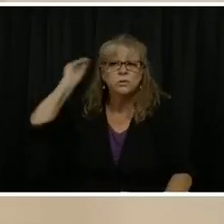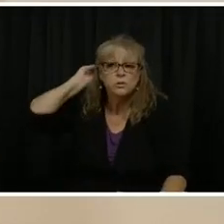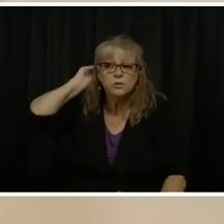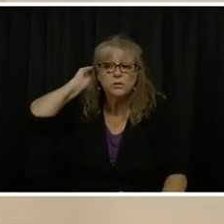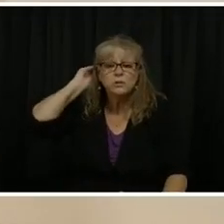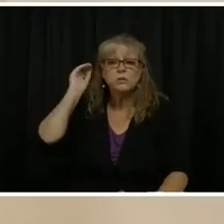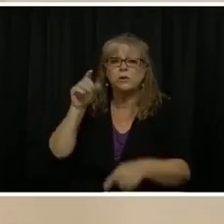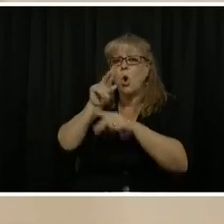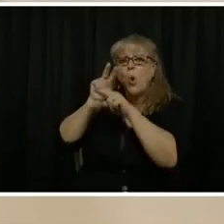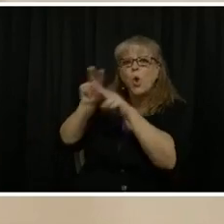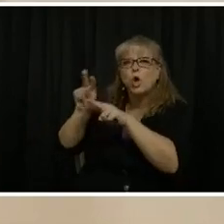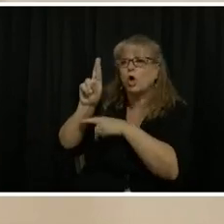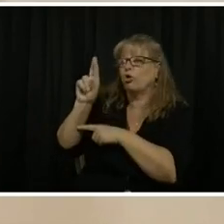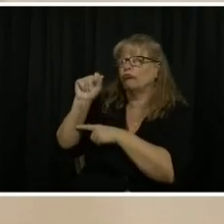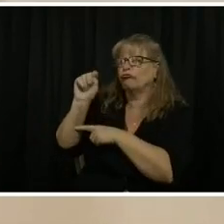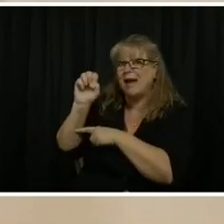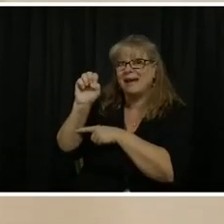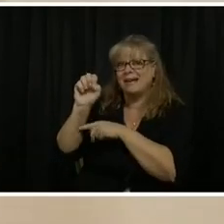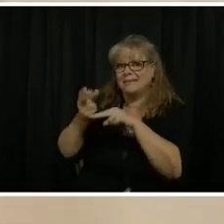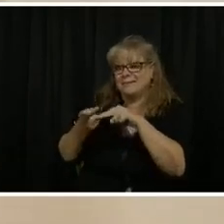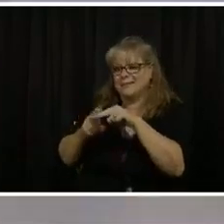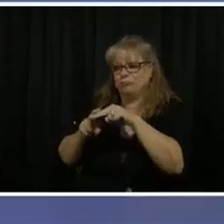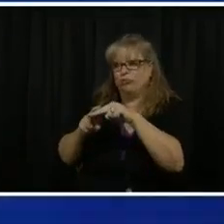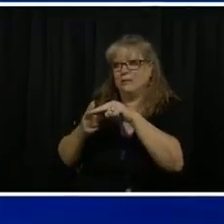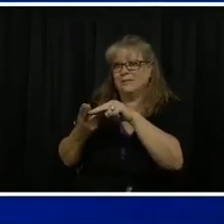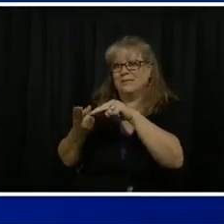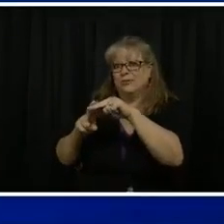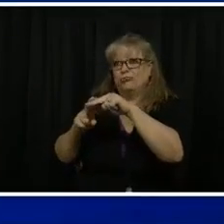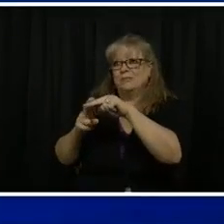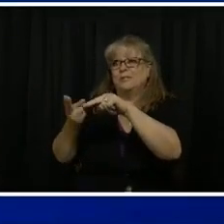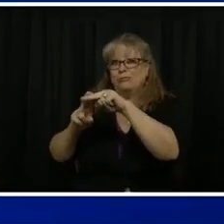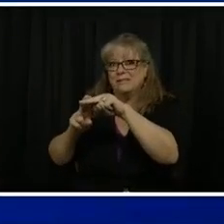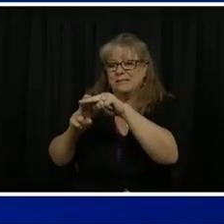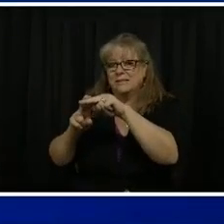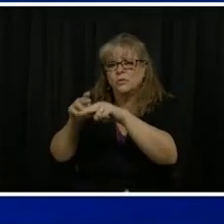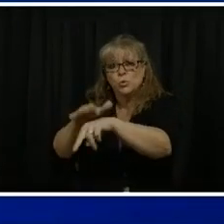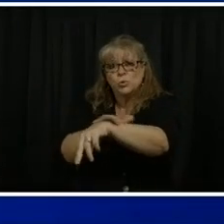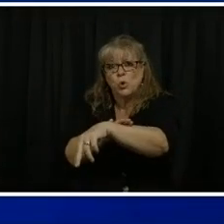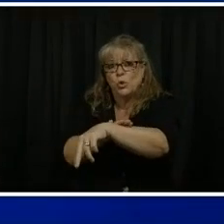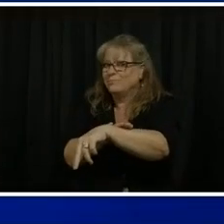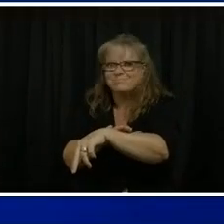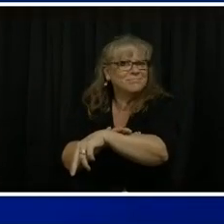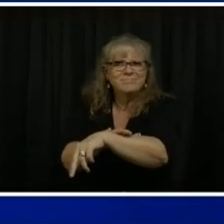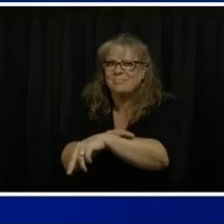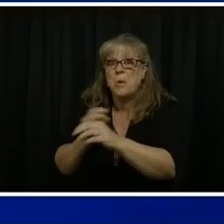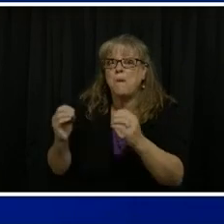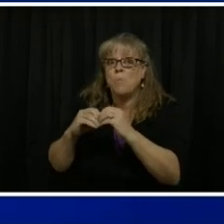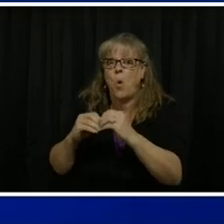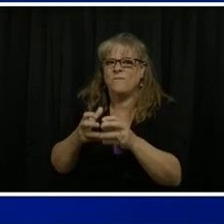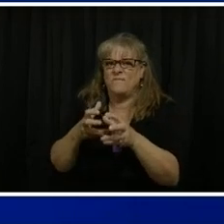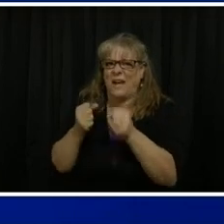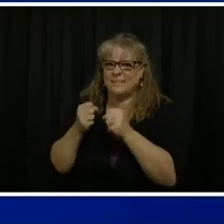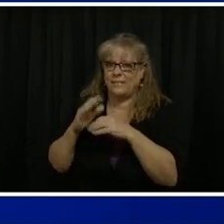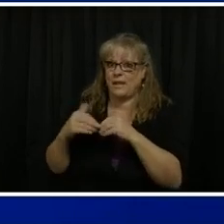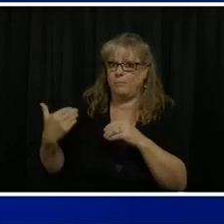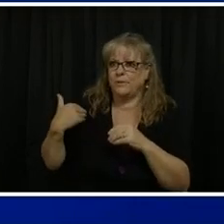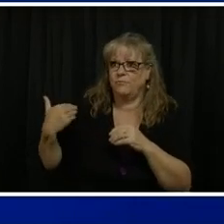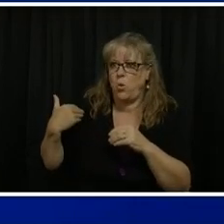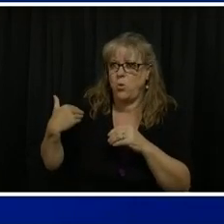INCREASE IN THE NUMBER OF CASES HERE IN THE STATE, BUT THE FACT THAT WE ARE SEEING AN INCREASE IN THE RATE OF CASES WE ARE SEEING.